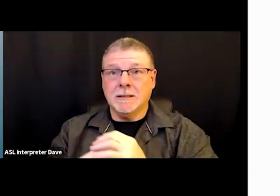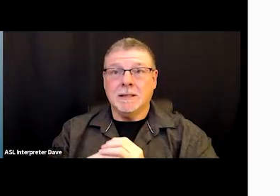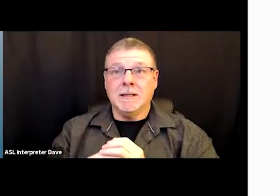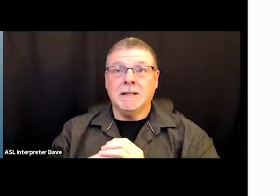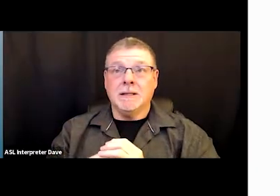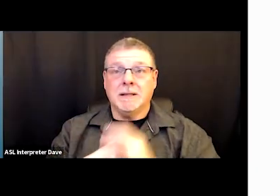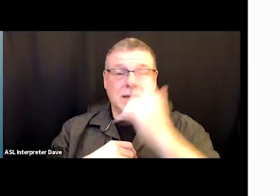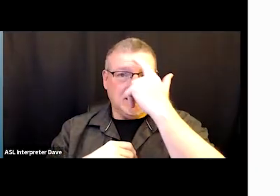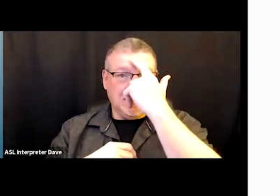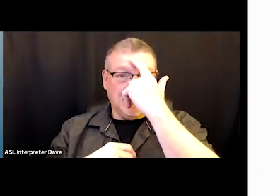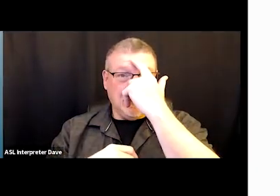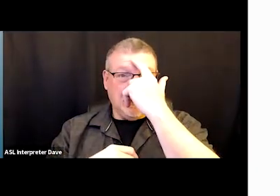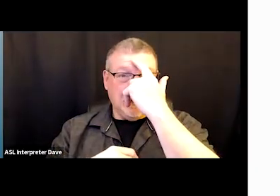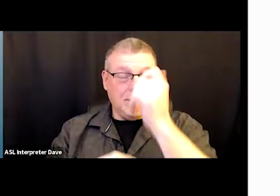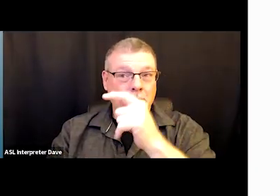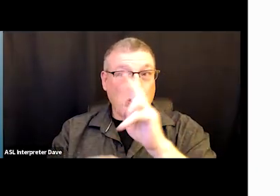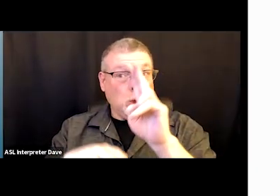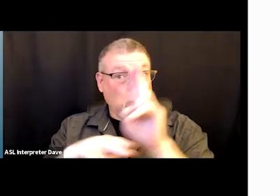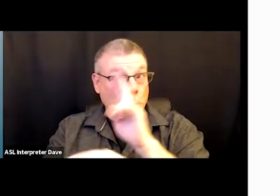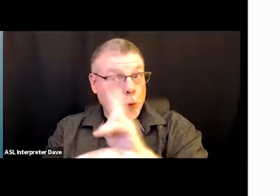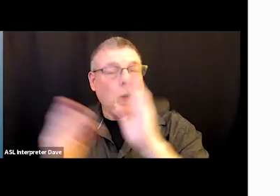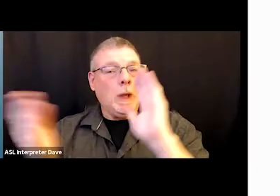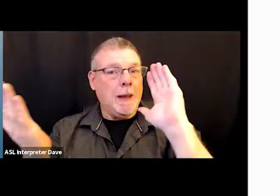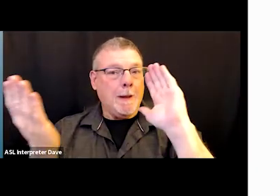because they're using versus because they're terrifying.